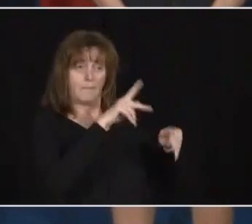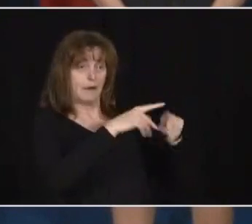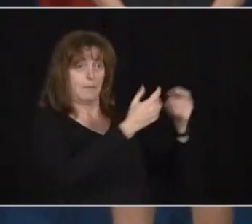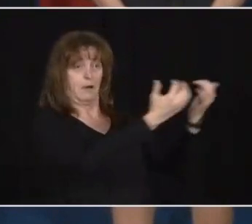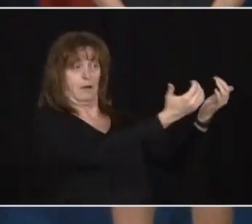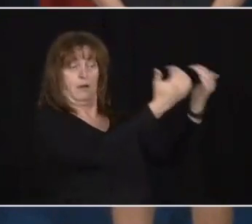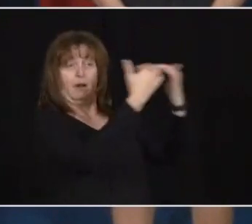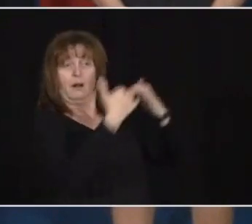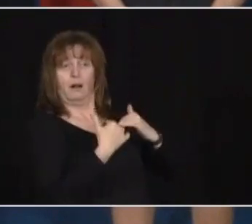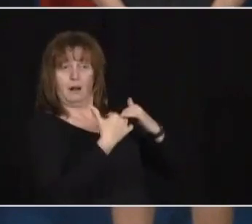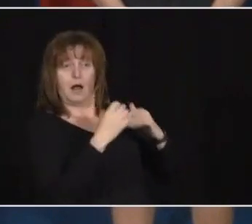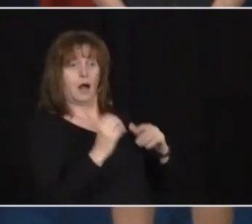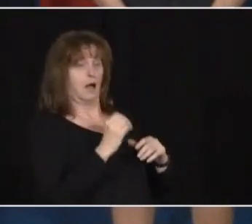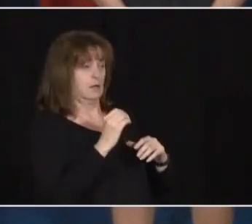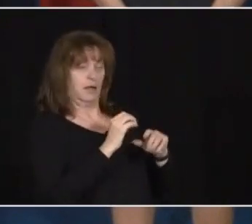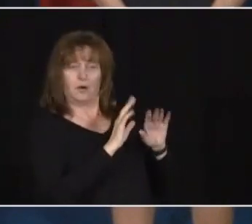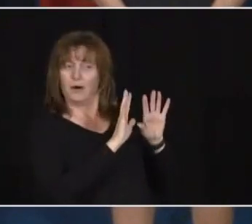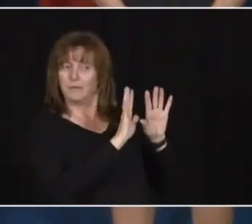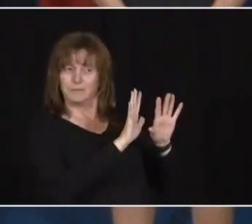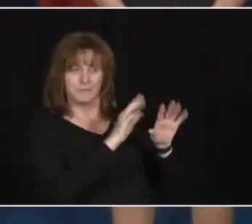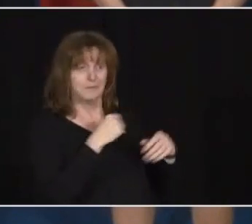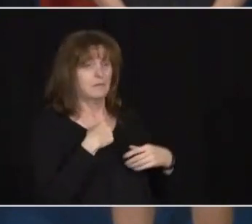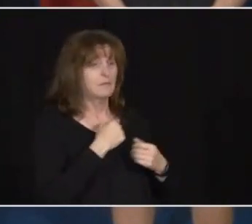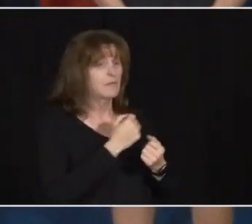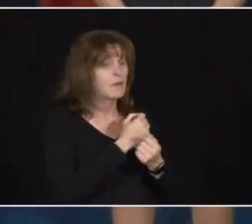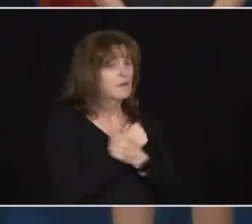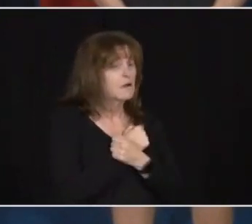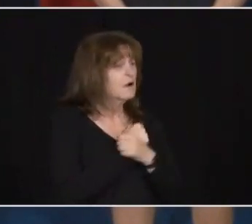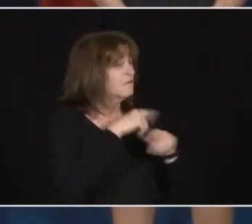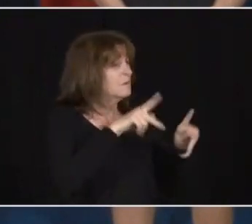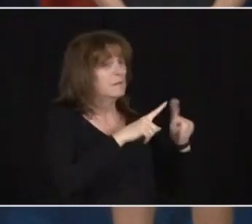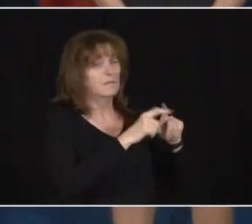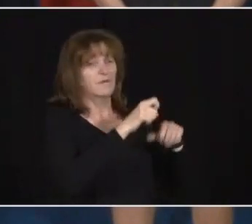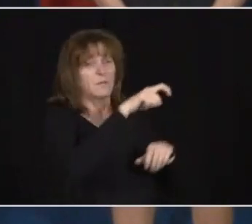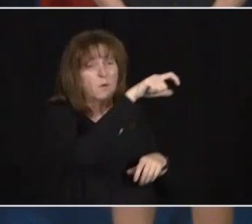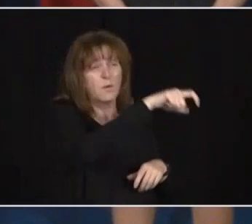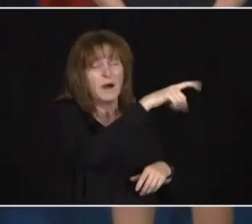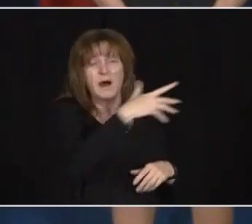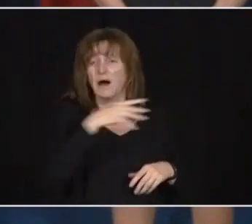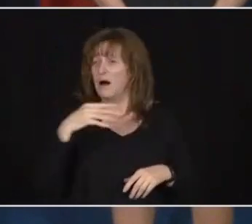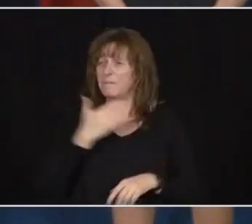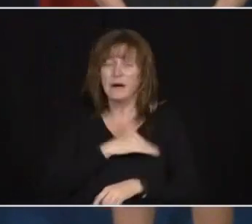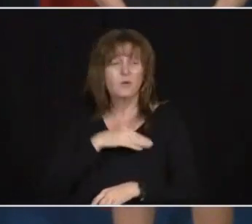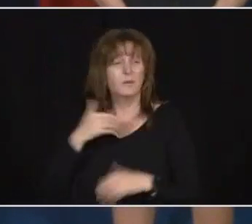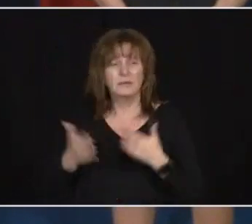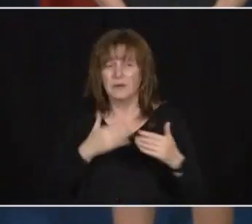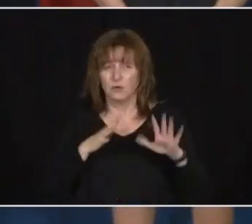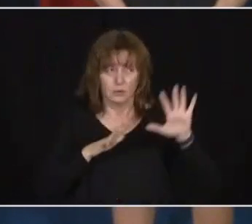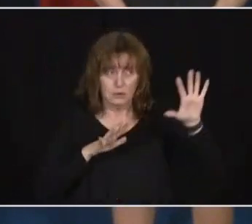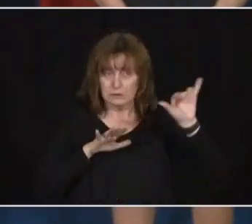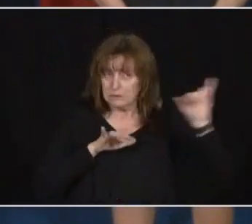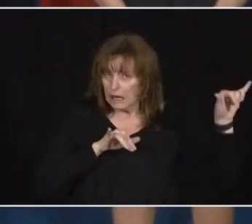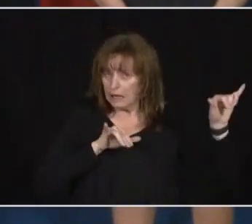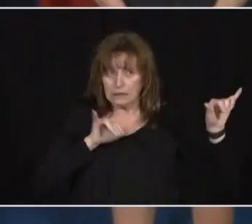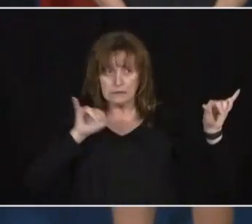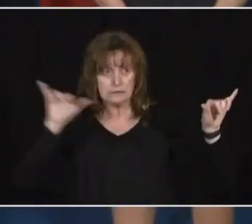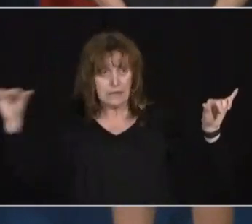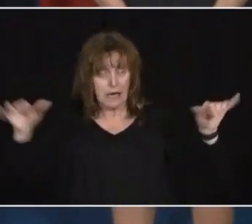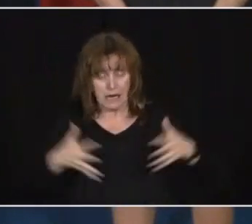I love Quebecers and people from Manitoba, but stay at home. That saying goes for the US as well. Stay at home.